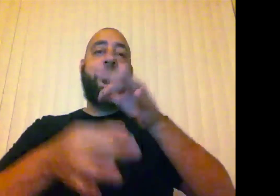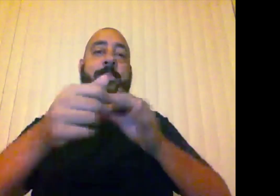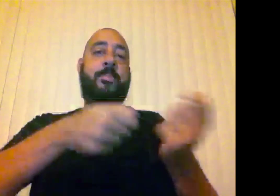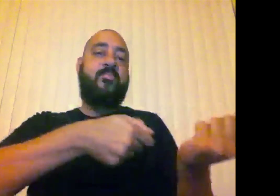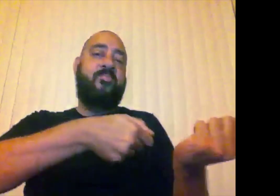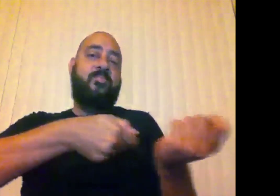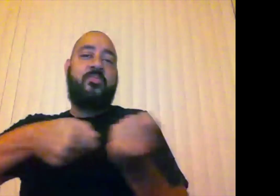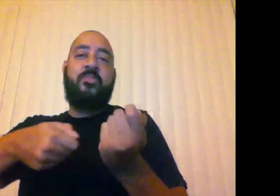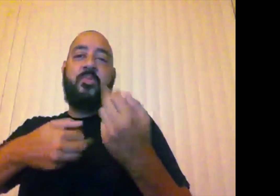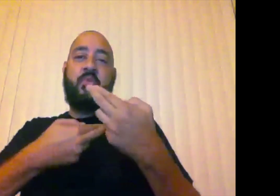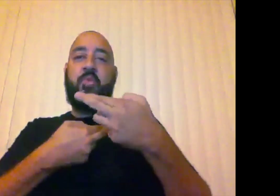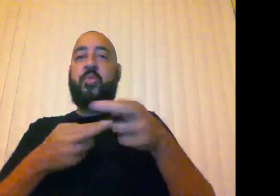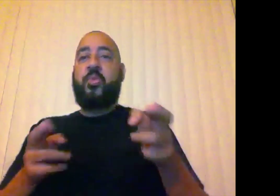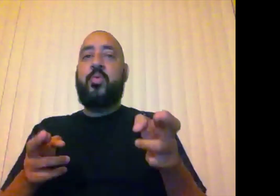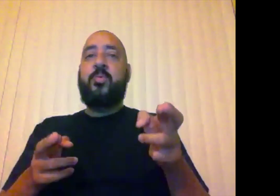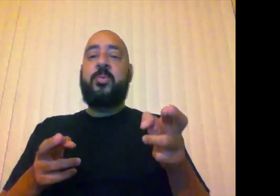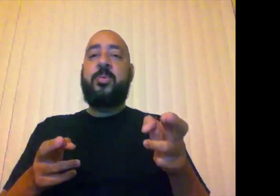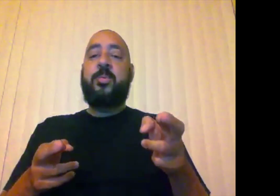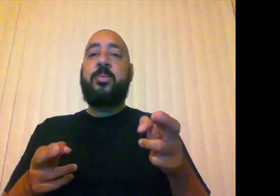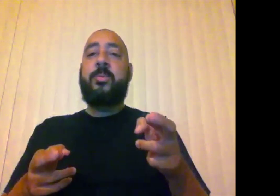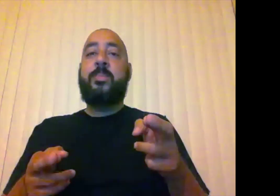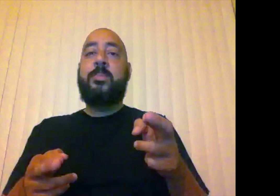rather than asking her to go back to my room.